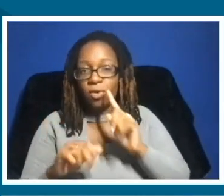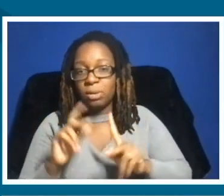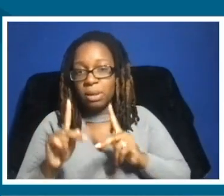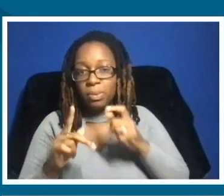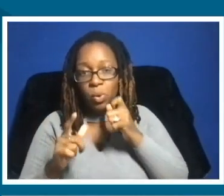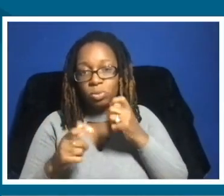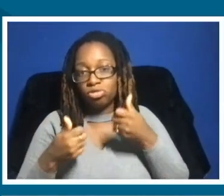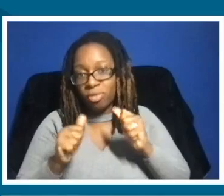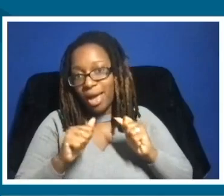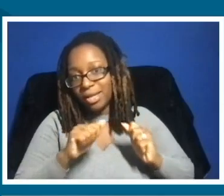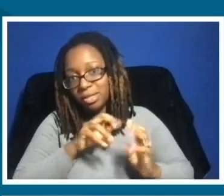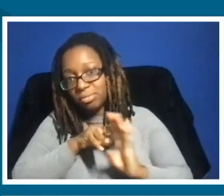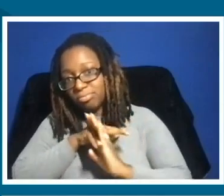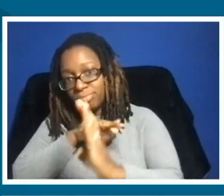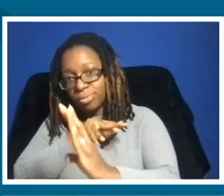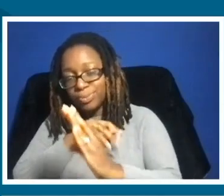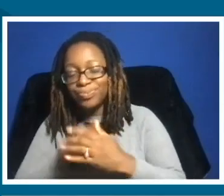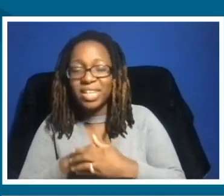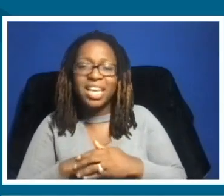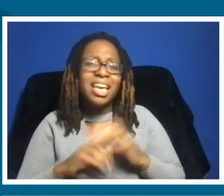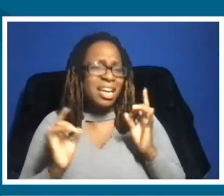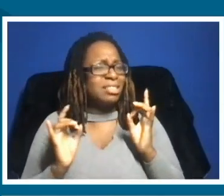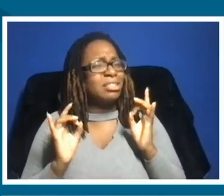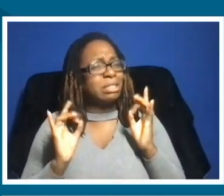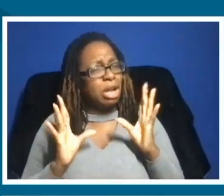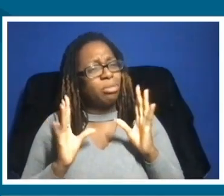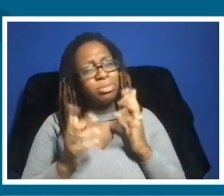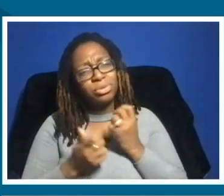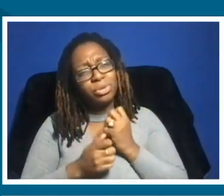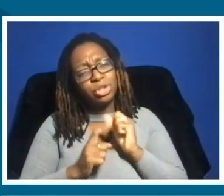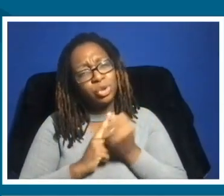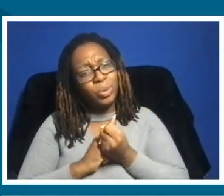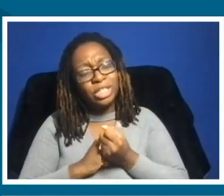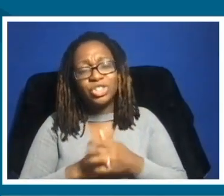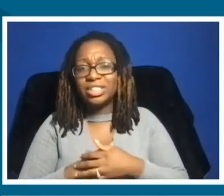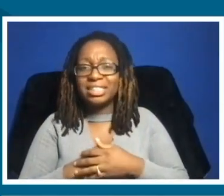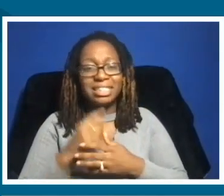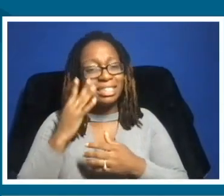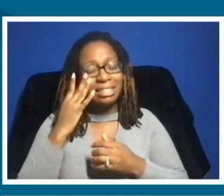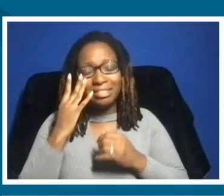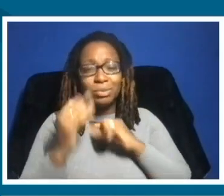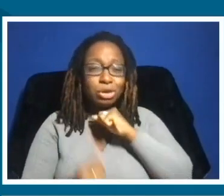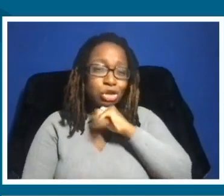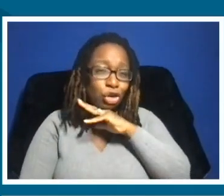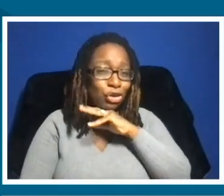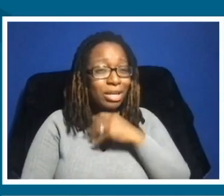terrible circumstance um it was very unsanitary a lot of diseases